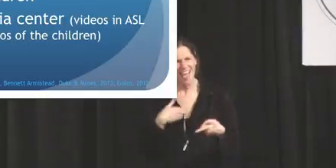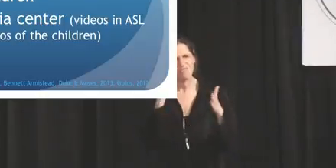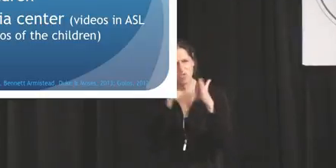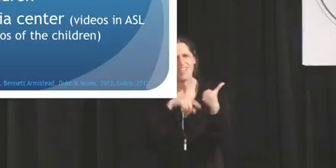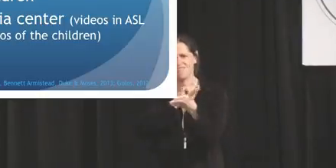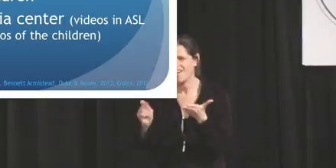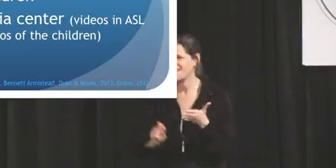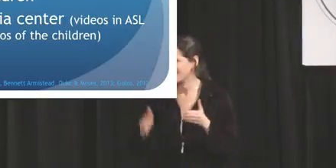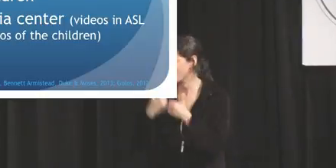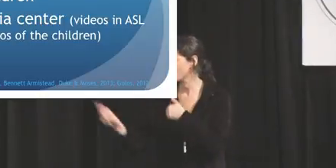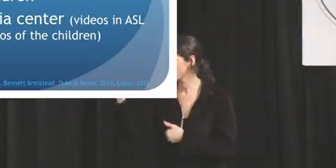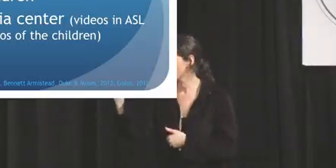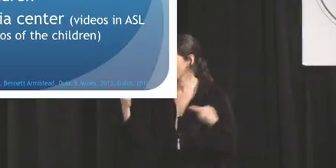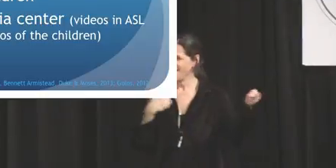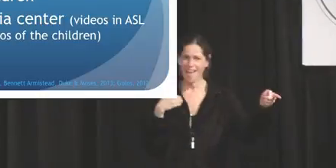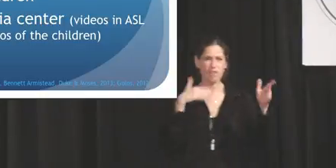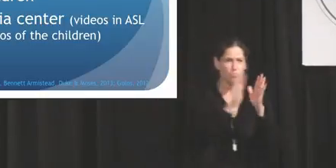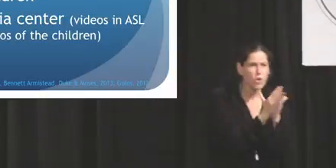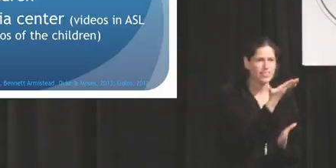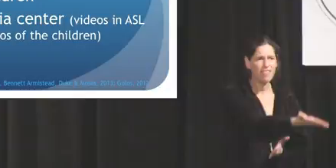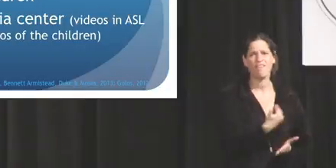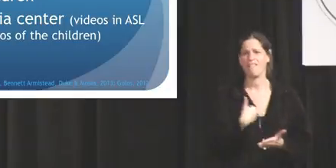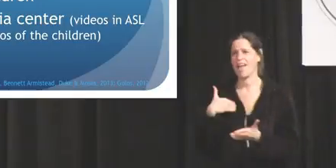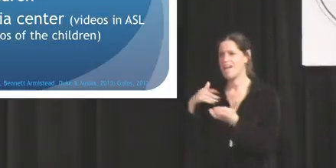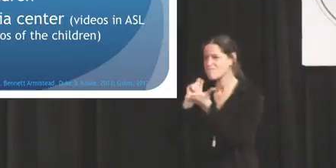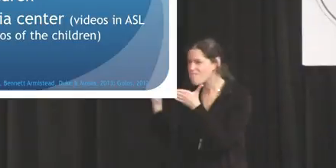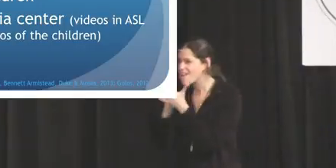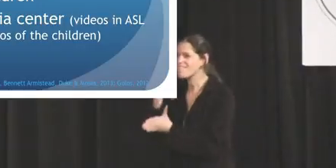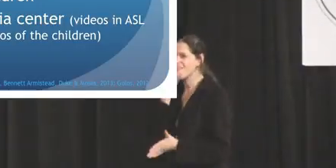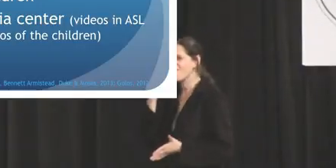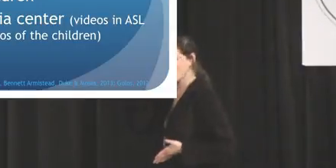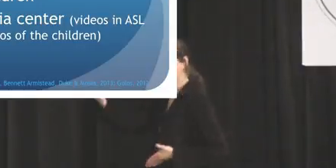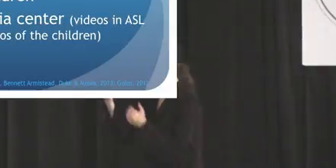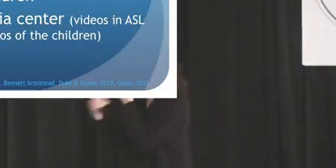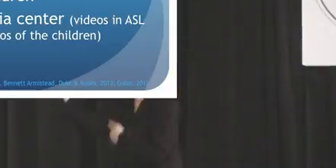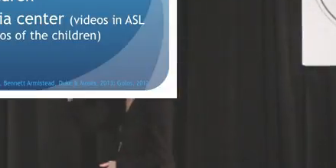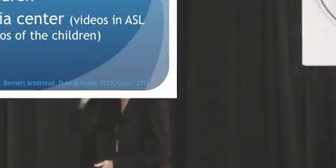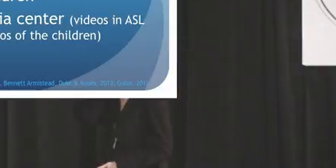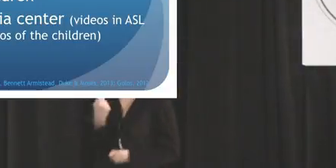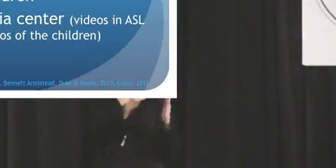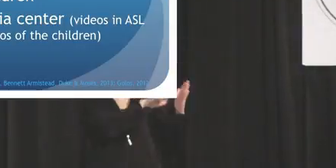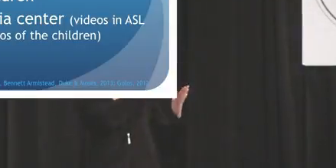And if you're doing center-based education, you want reading and writing materials in every single center.